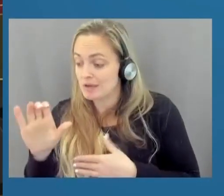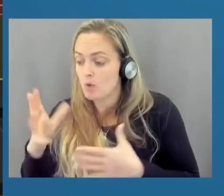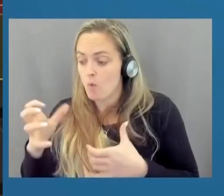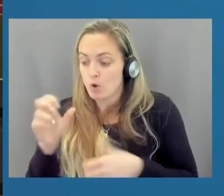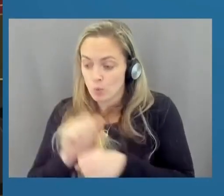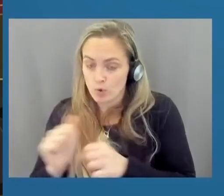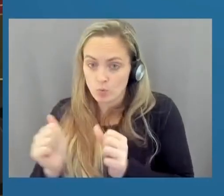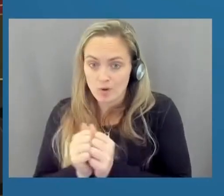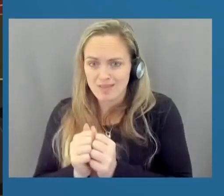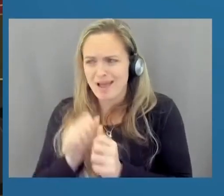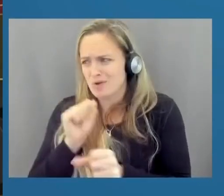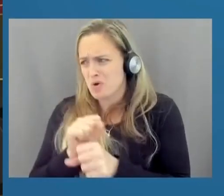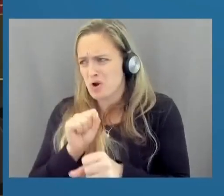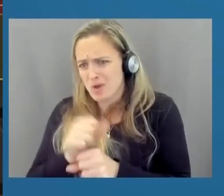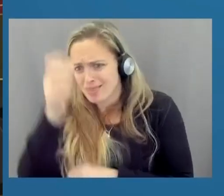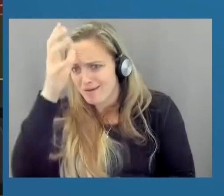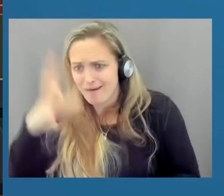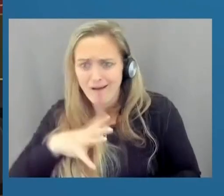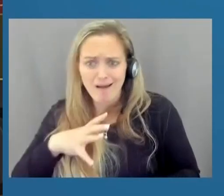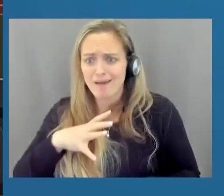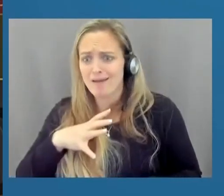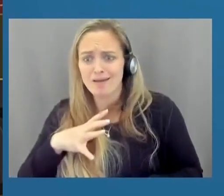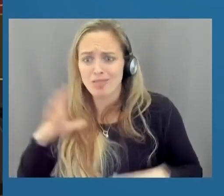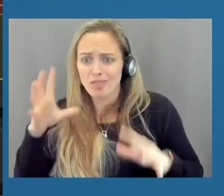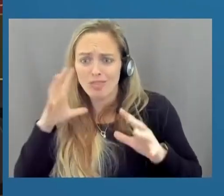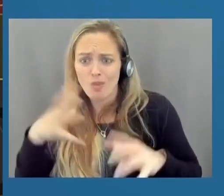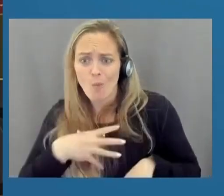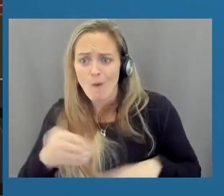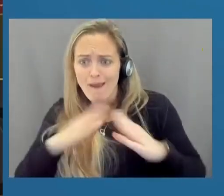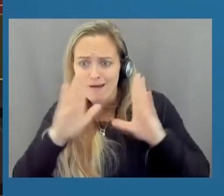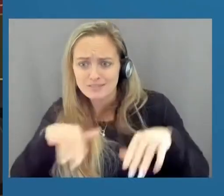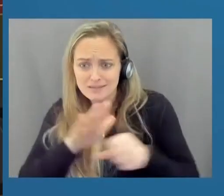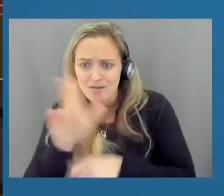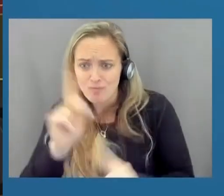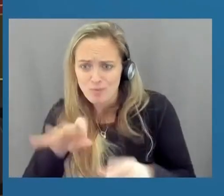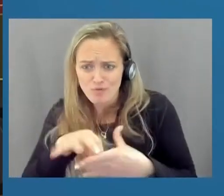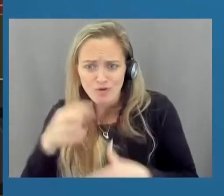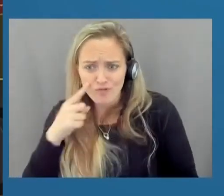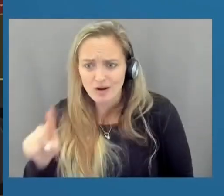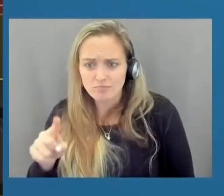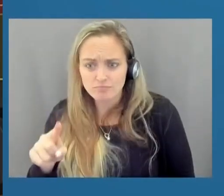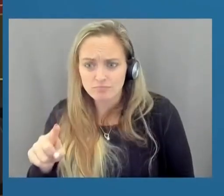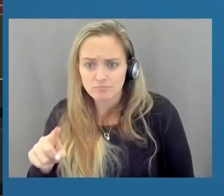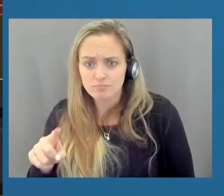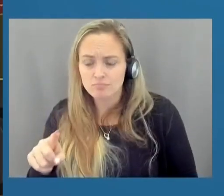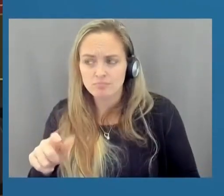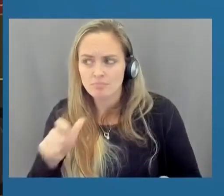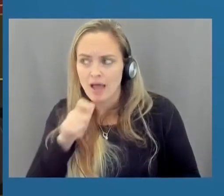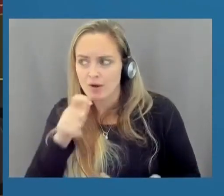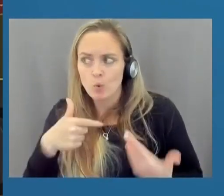Oval Office because enough voters wanted him in office, OK? That's not a prerogative I have to pick and choose, so.